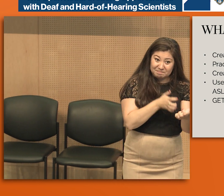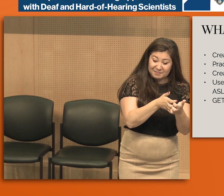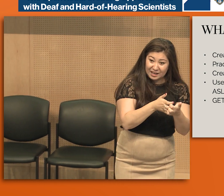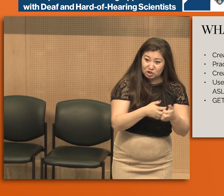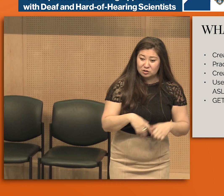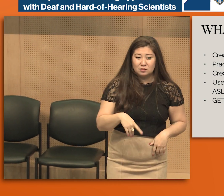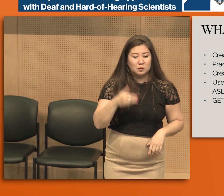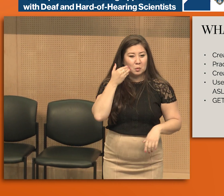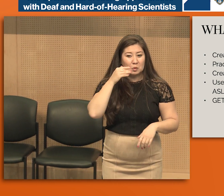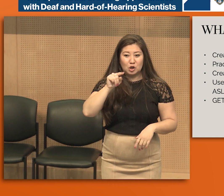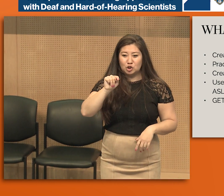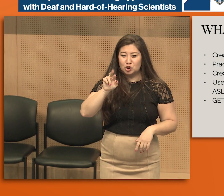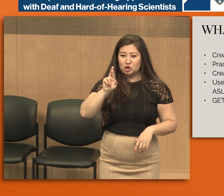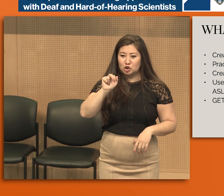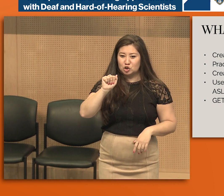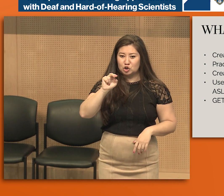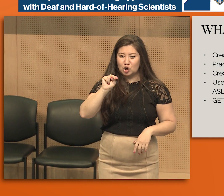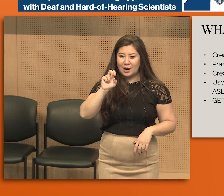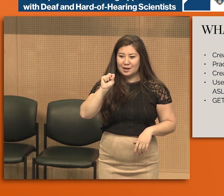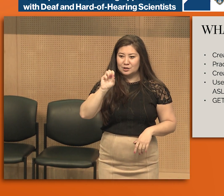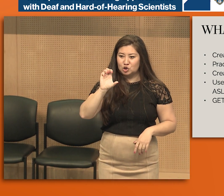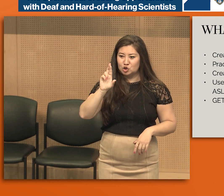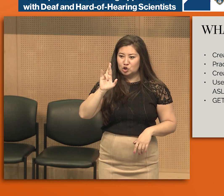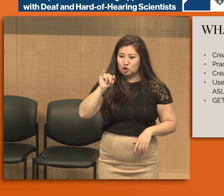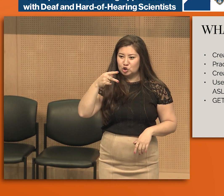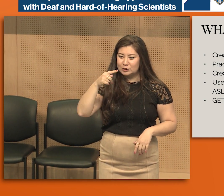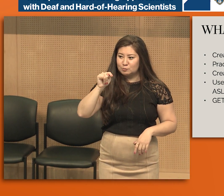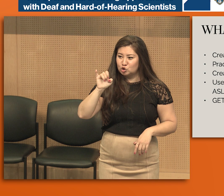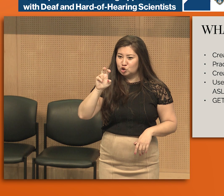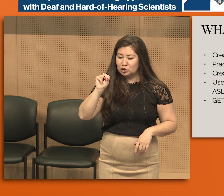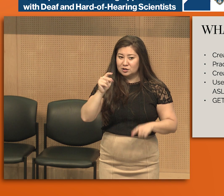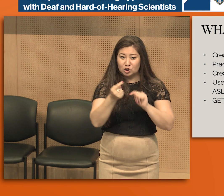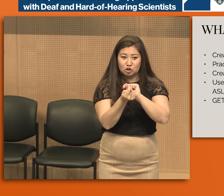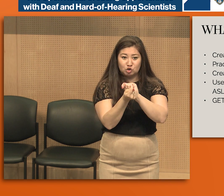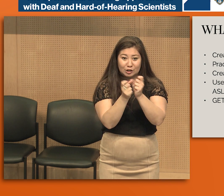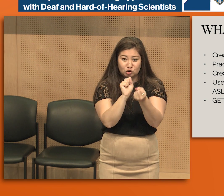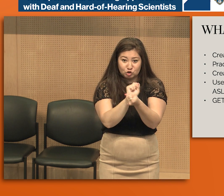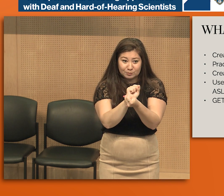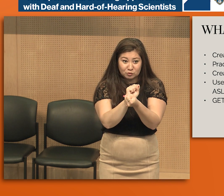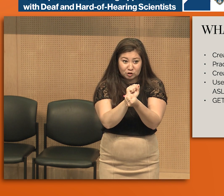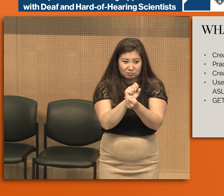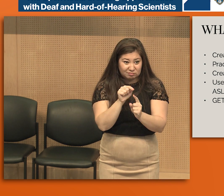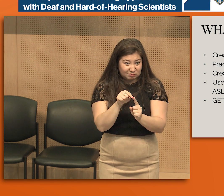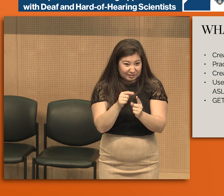for example, the sign for "mutation" or "transcription,"